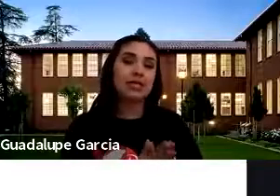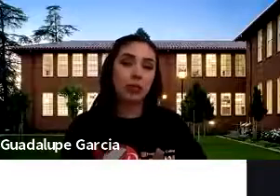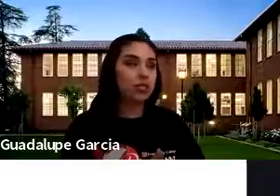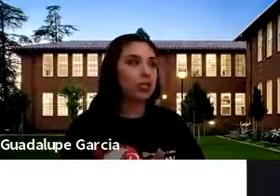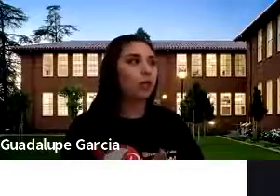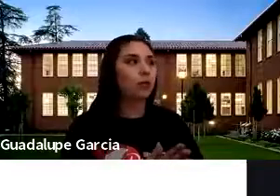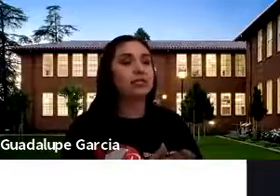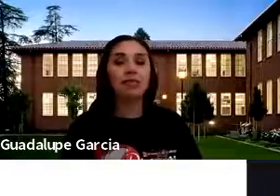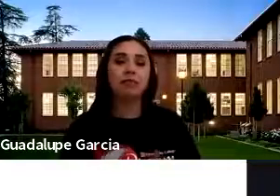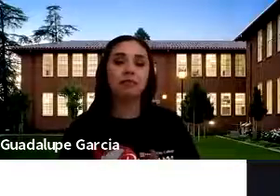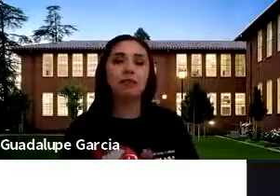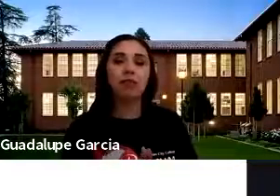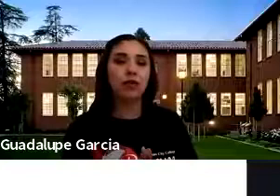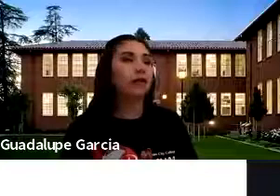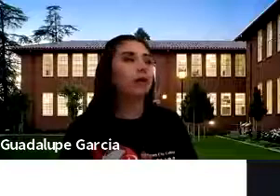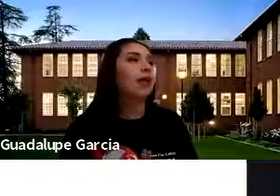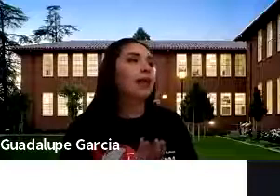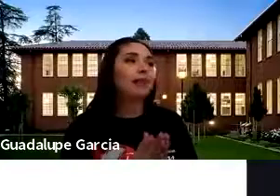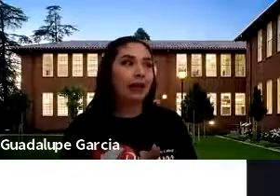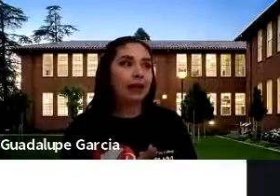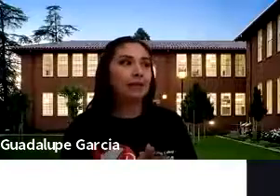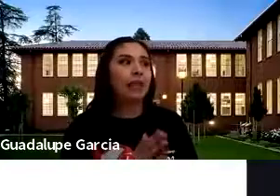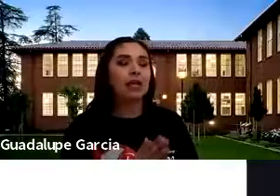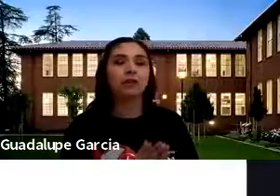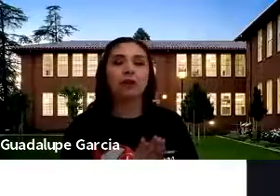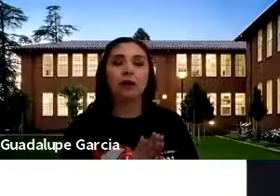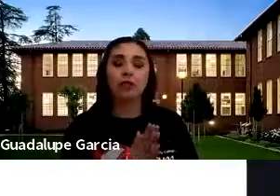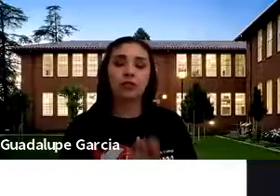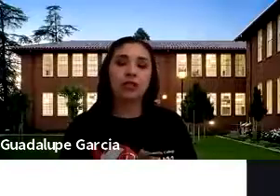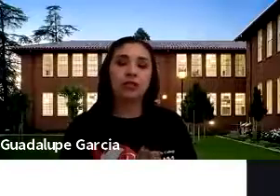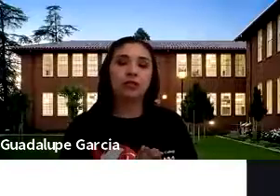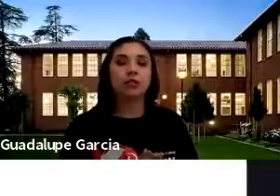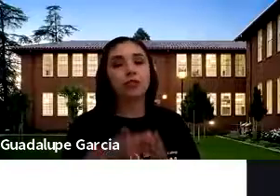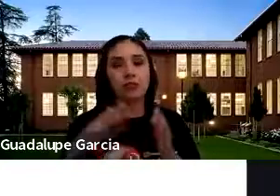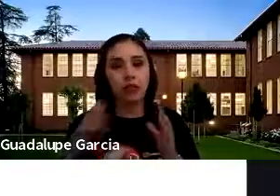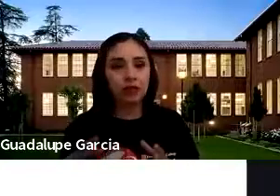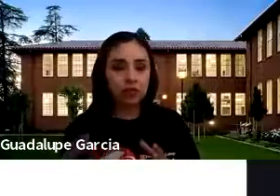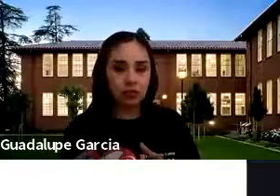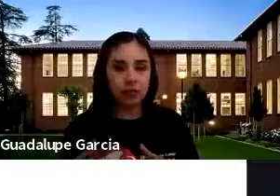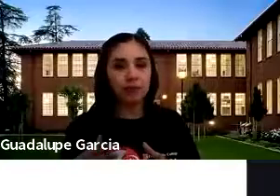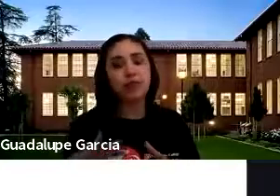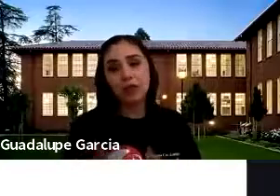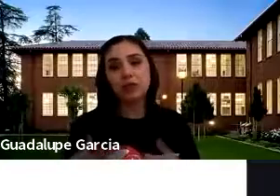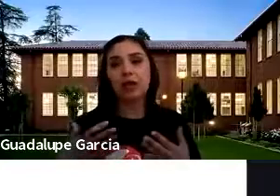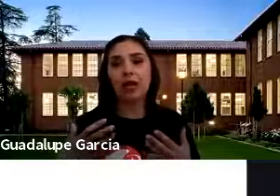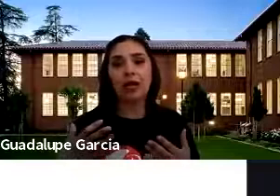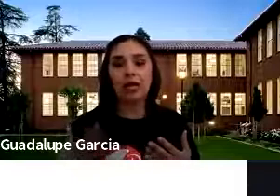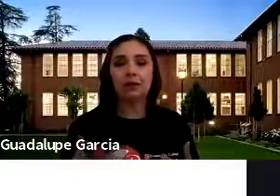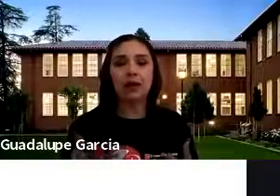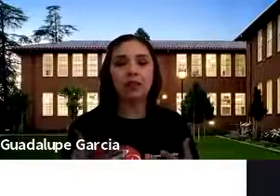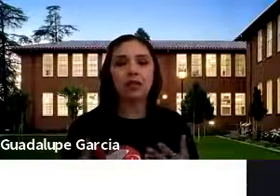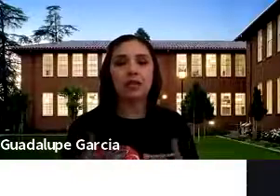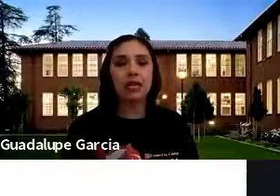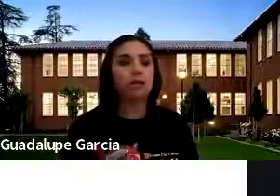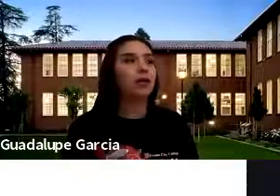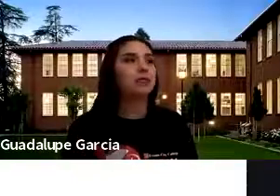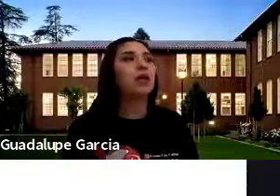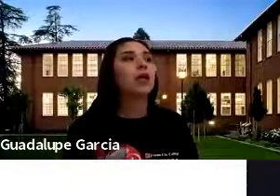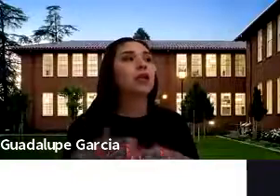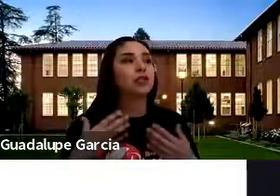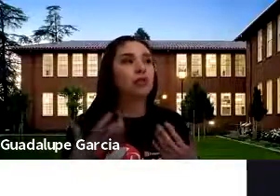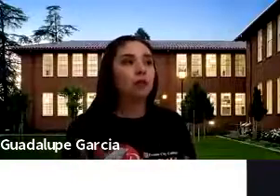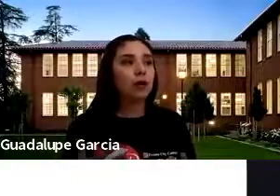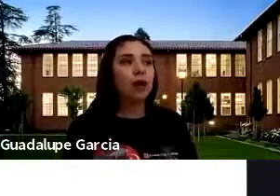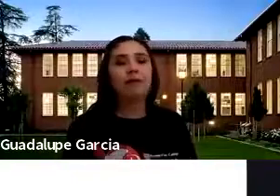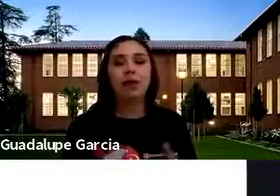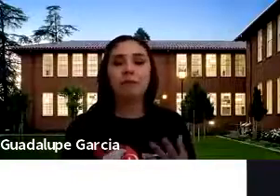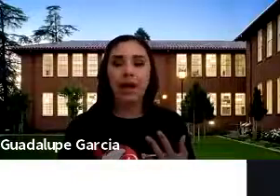state tuition, which is the A B 540. That is for students, for certain students, or undocumented immigrants, to have a valid